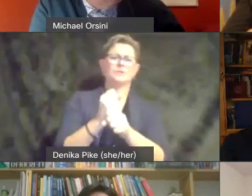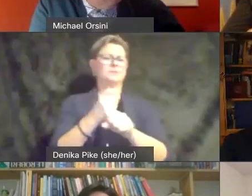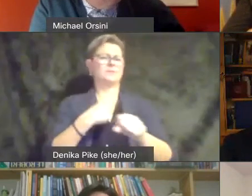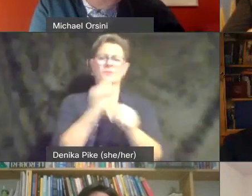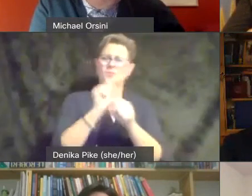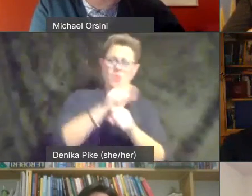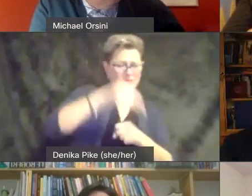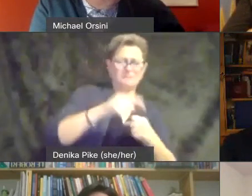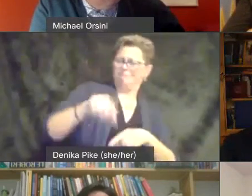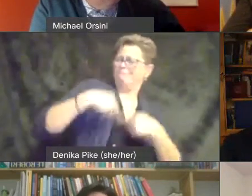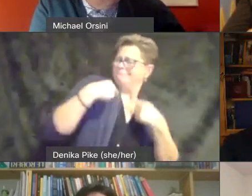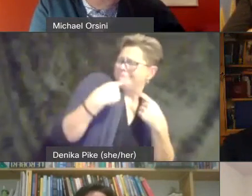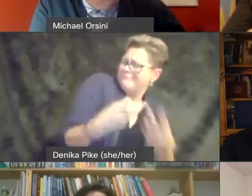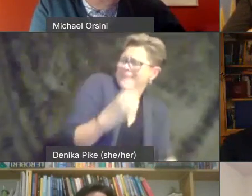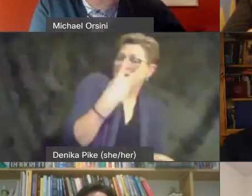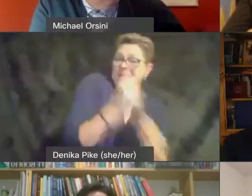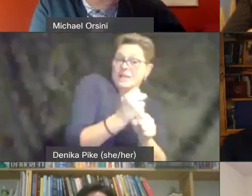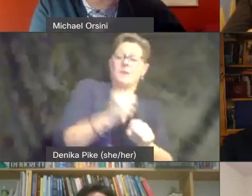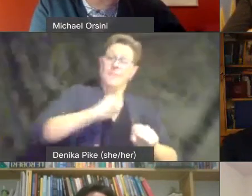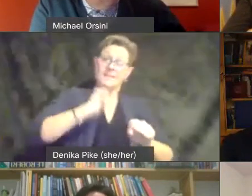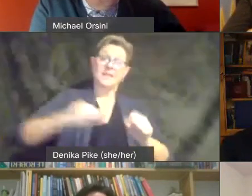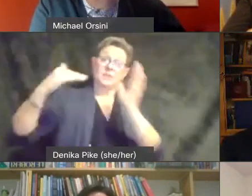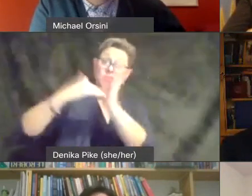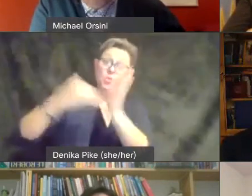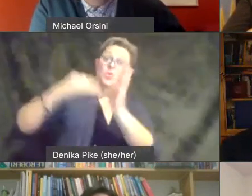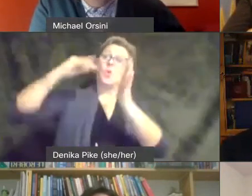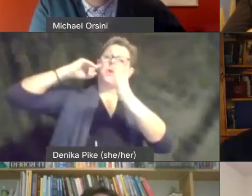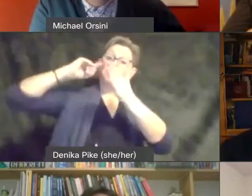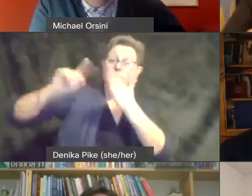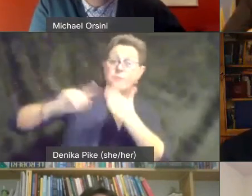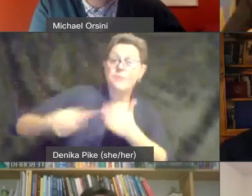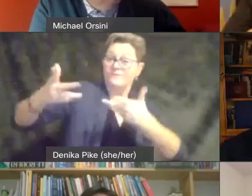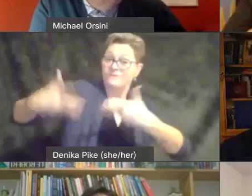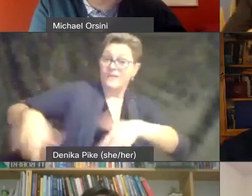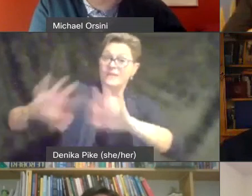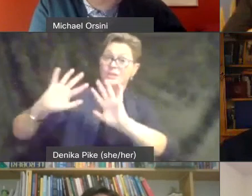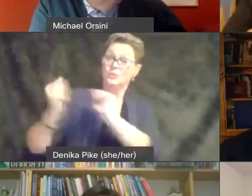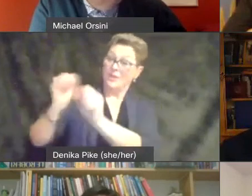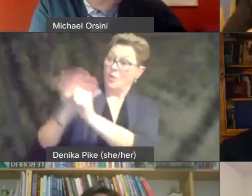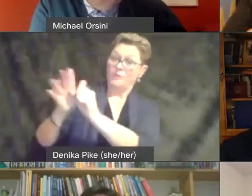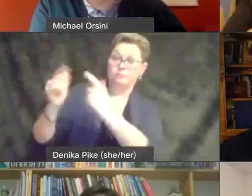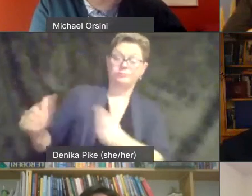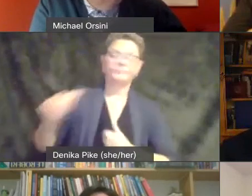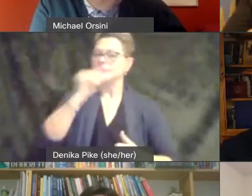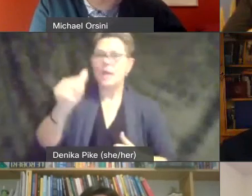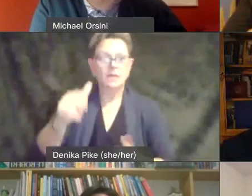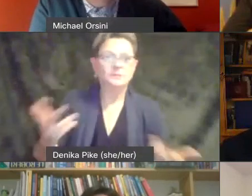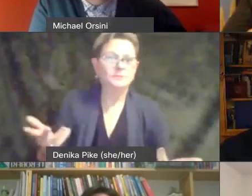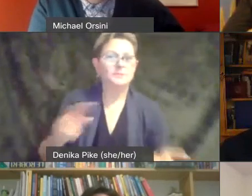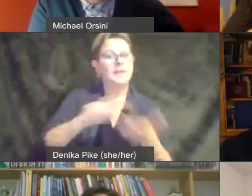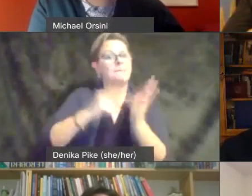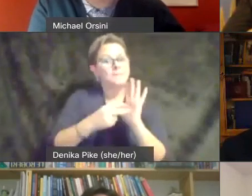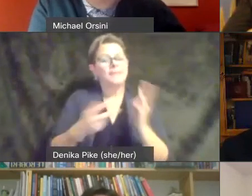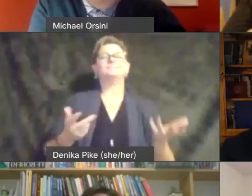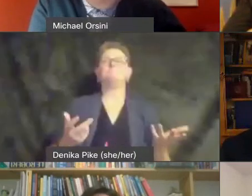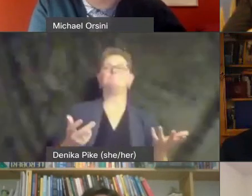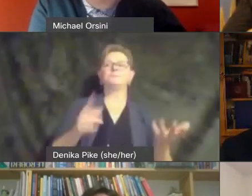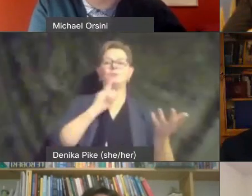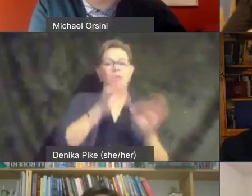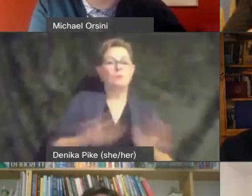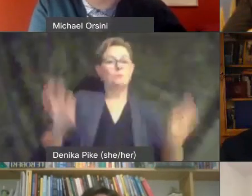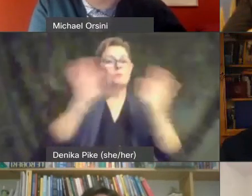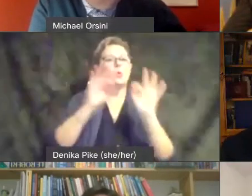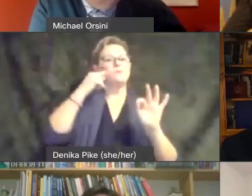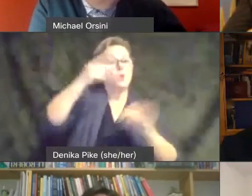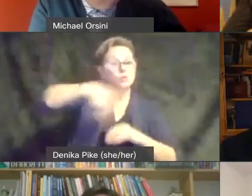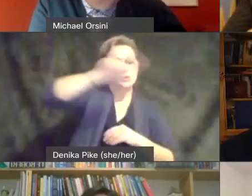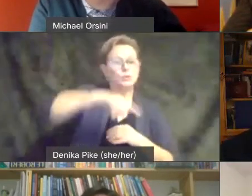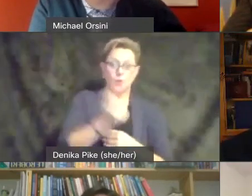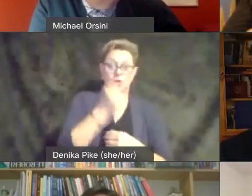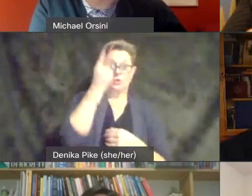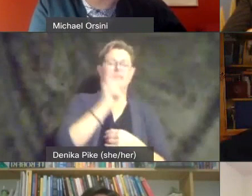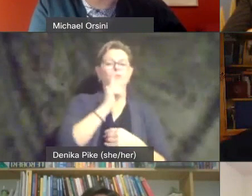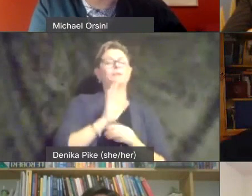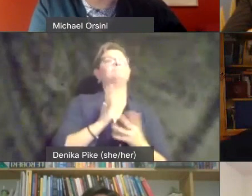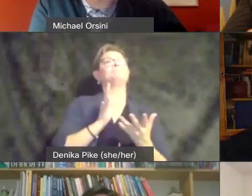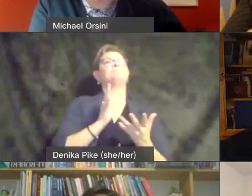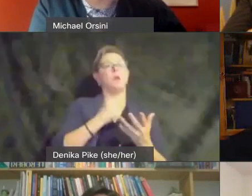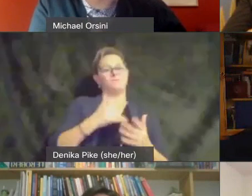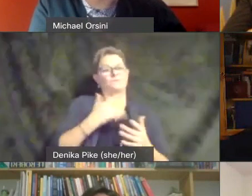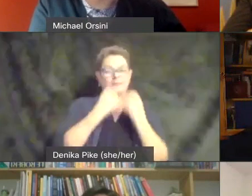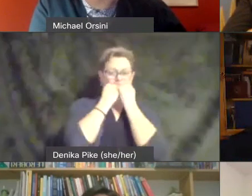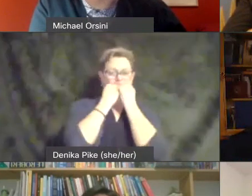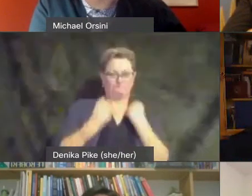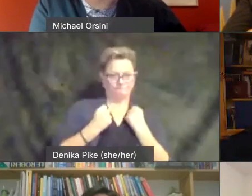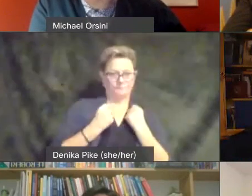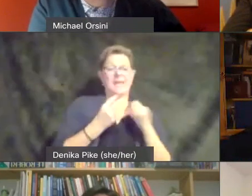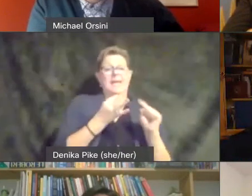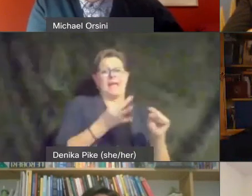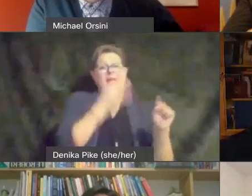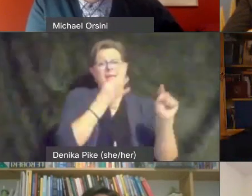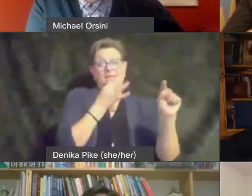I've got my opinions, but I am not an epidemiologists and I know it's trendy to say, don't stay in your lane. But in this is huge. The important the experts experts stick to the area of expertise.